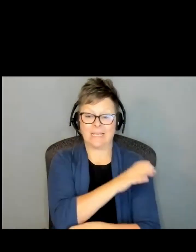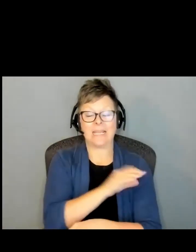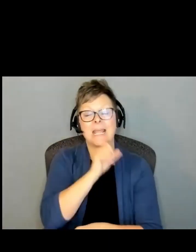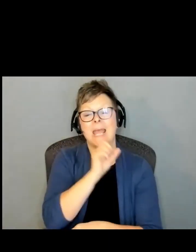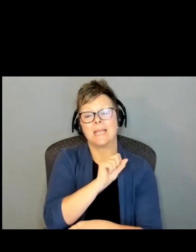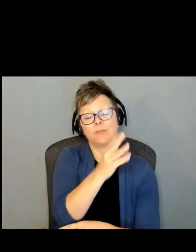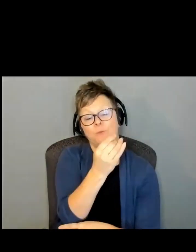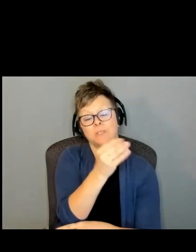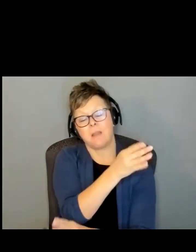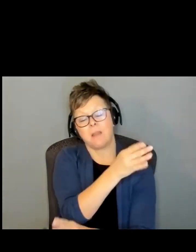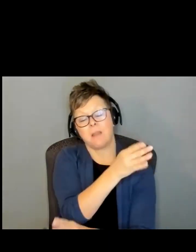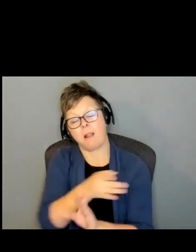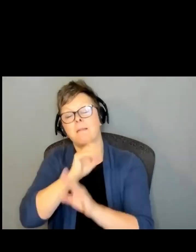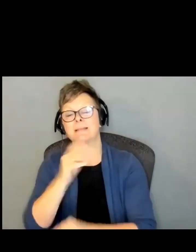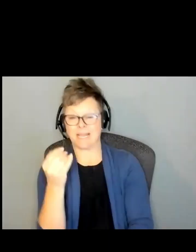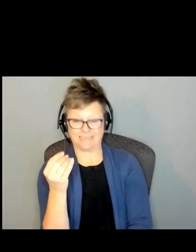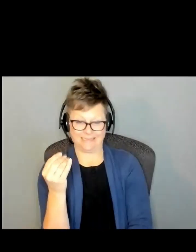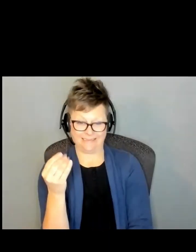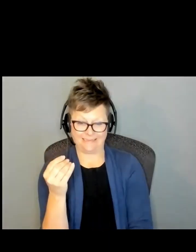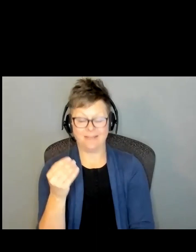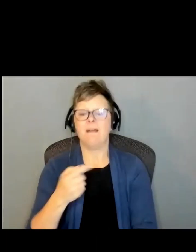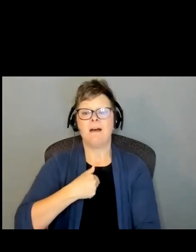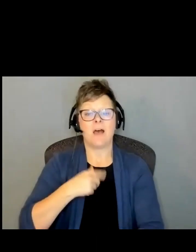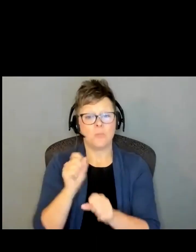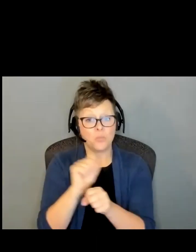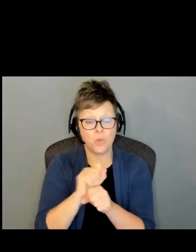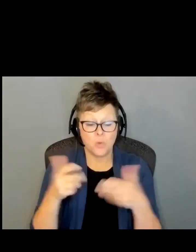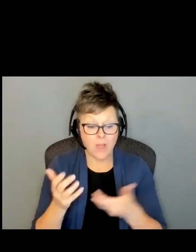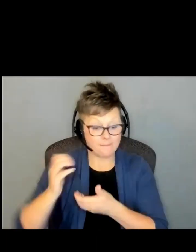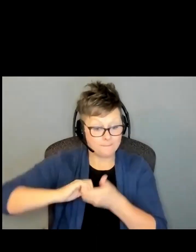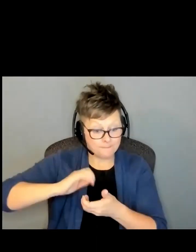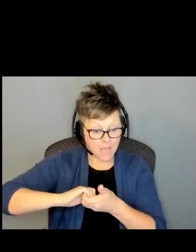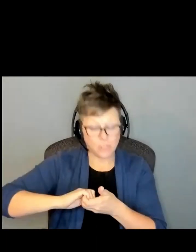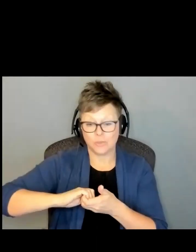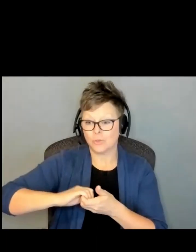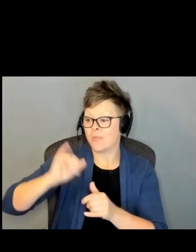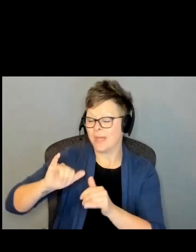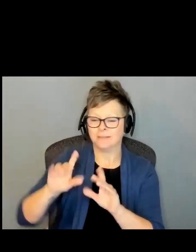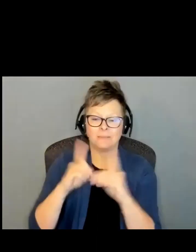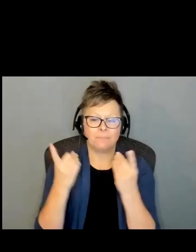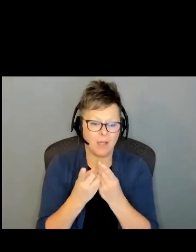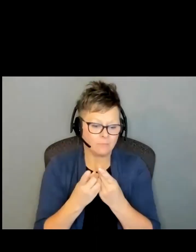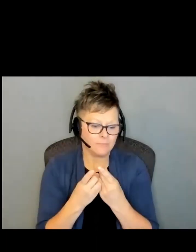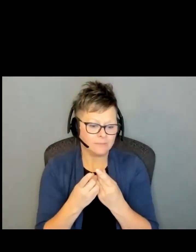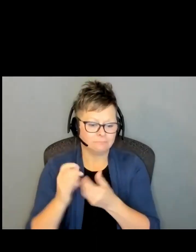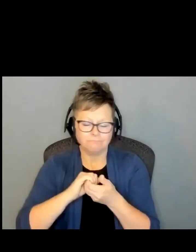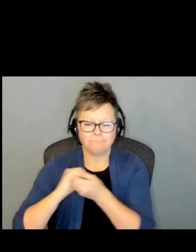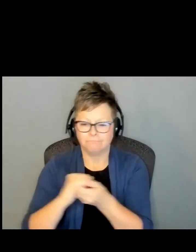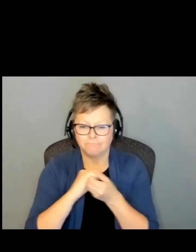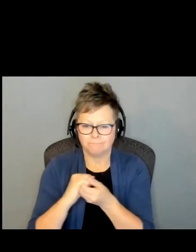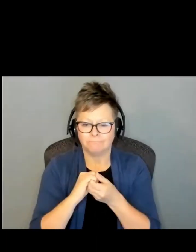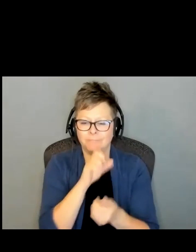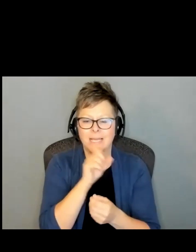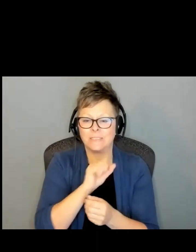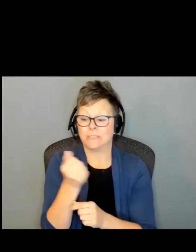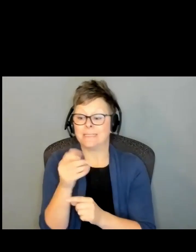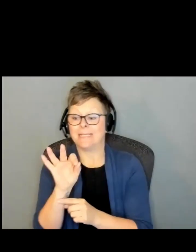years, and in partnership with Vibrant Healthcare Alliance, ages 19 to 25.